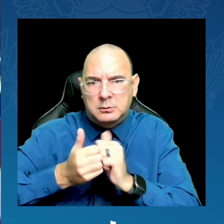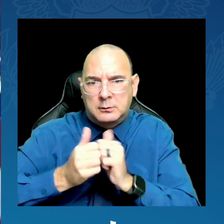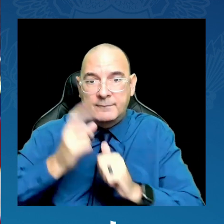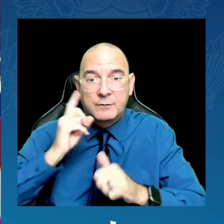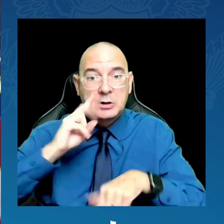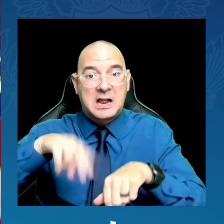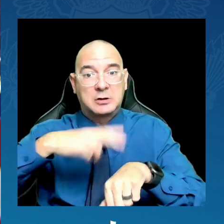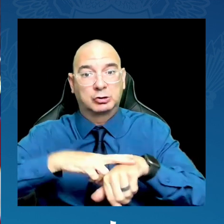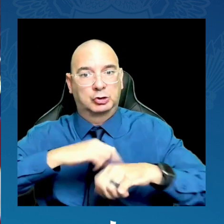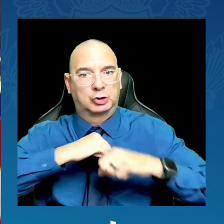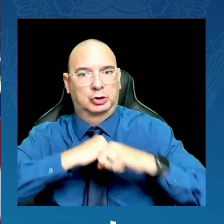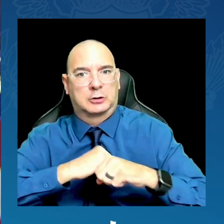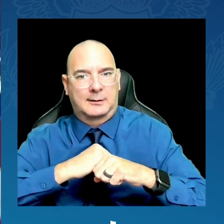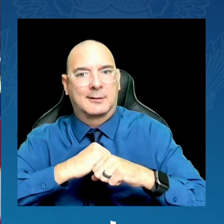So the mission of this council